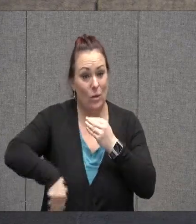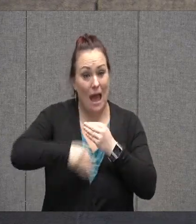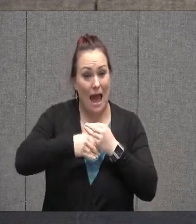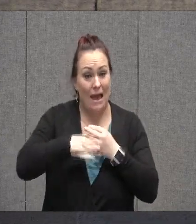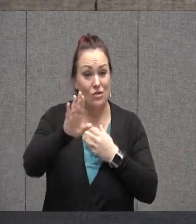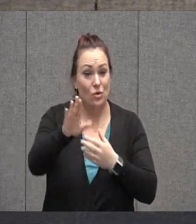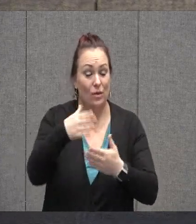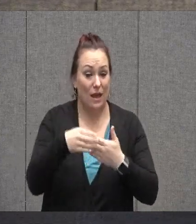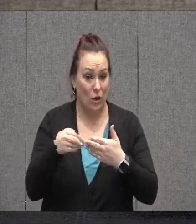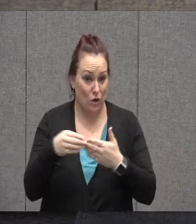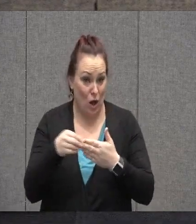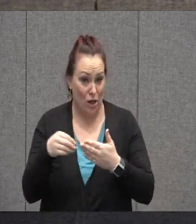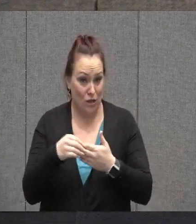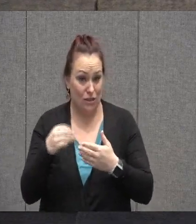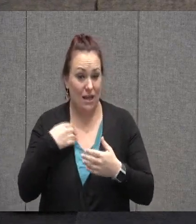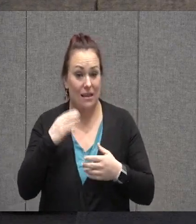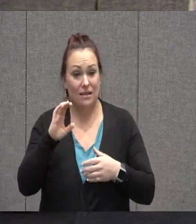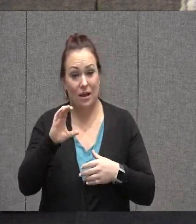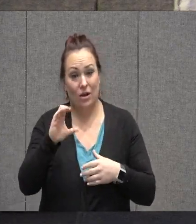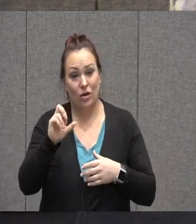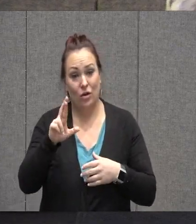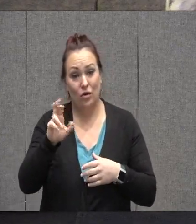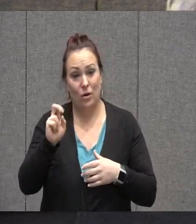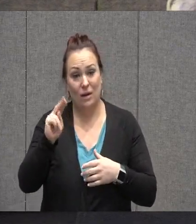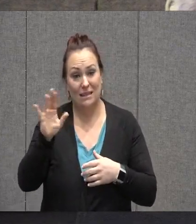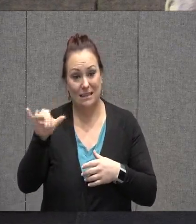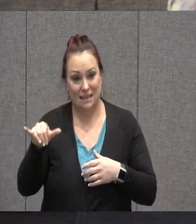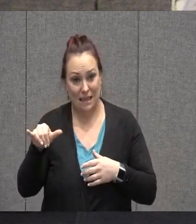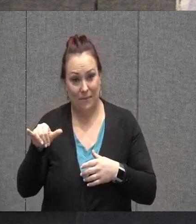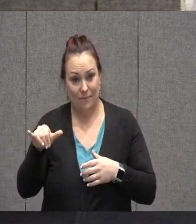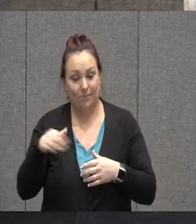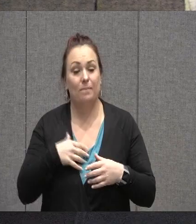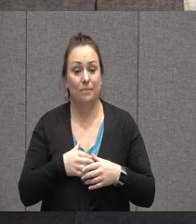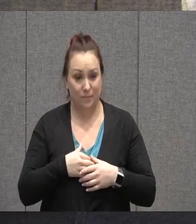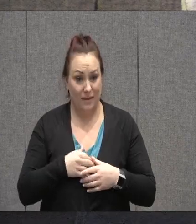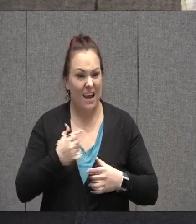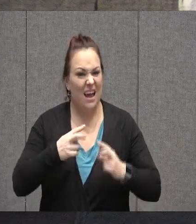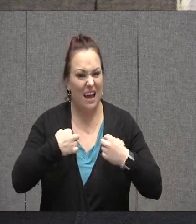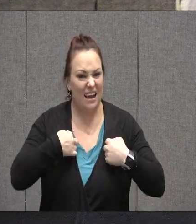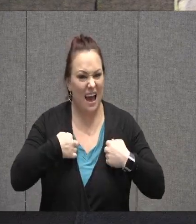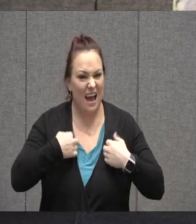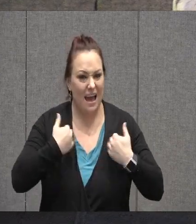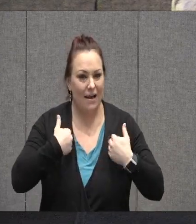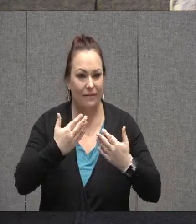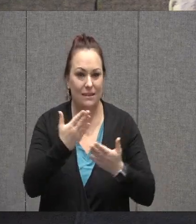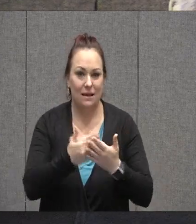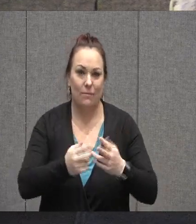I have something really cool to show you that Mrs Kay gave me today,